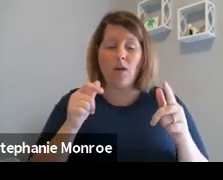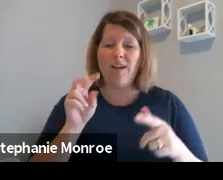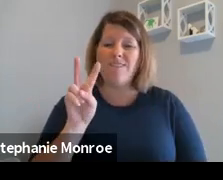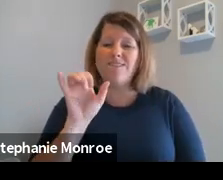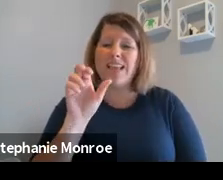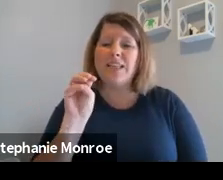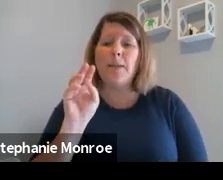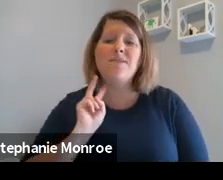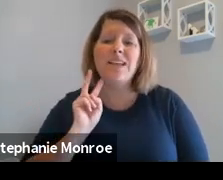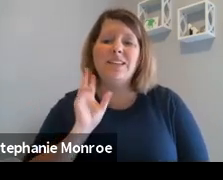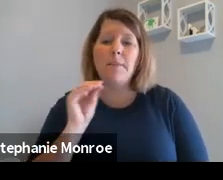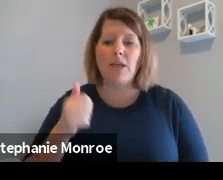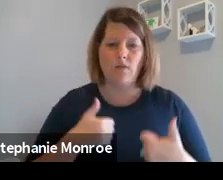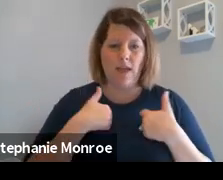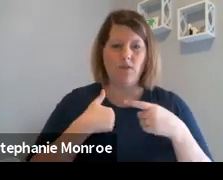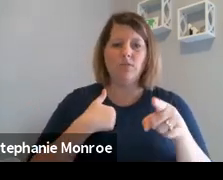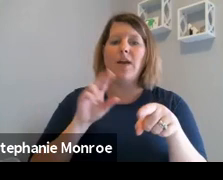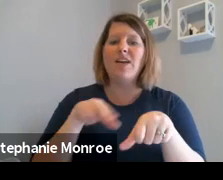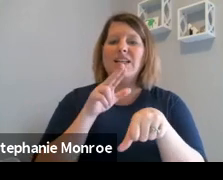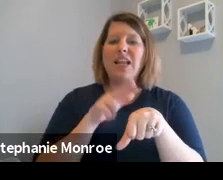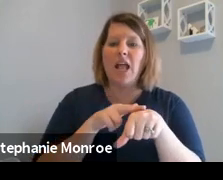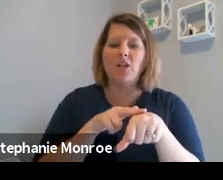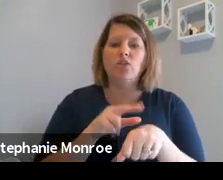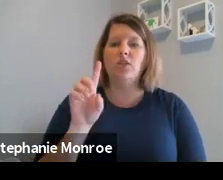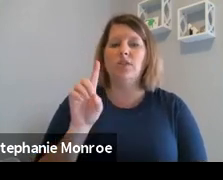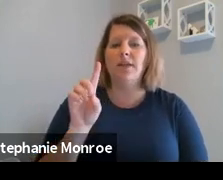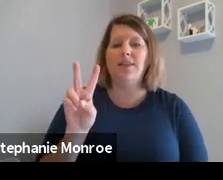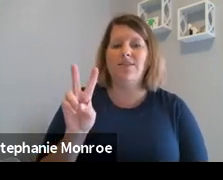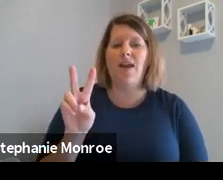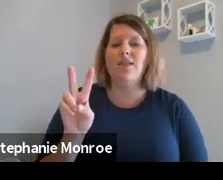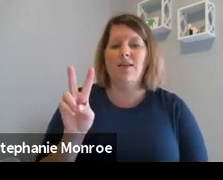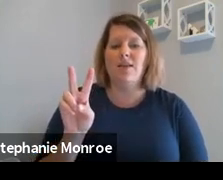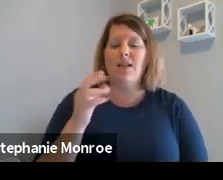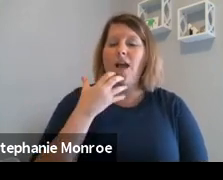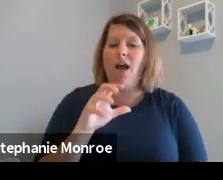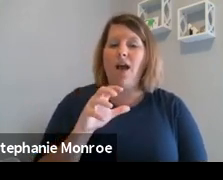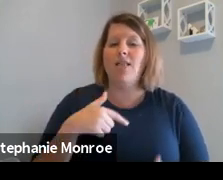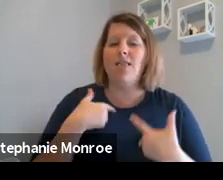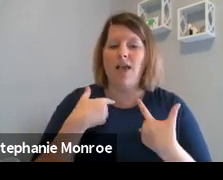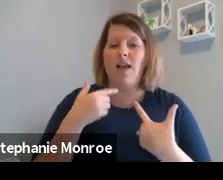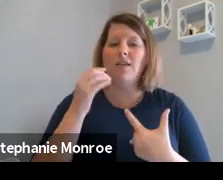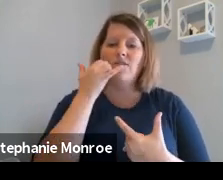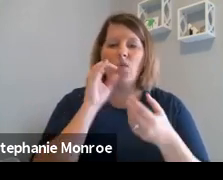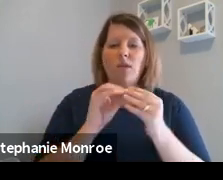There is a National Domestic Violence Hotline and the phone number is 1-800-799-7233.